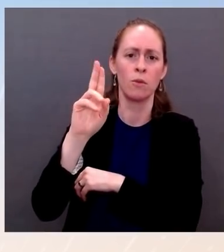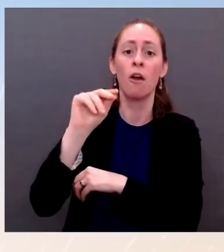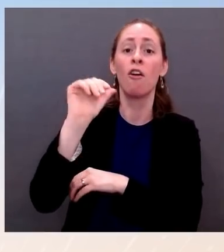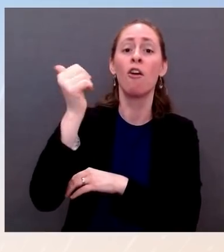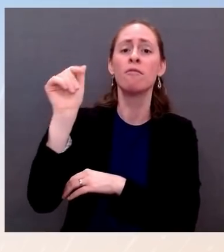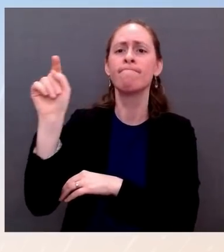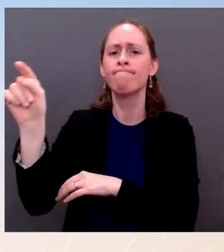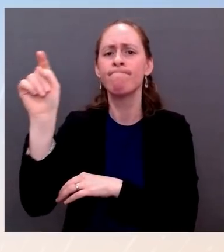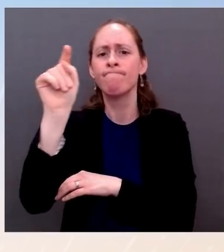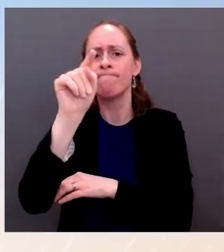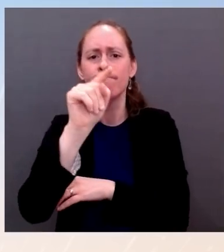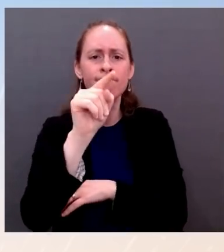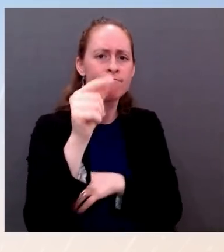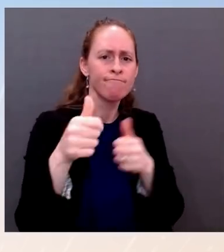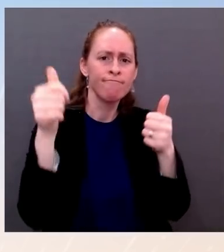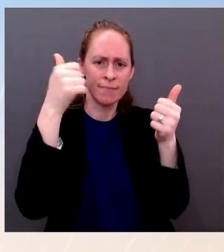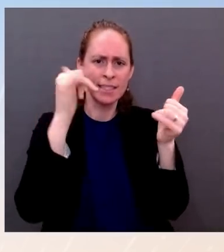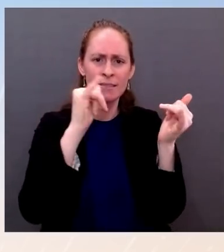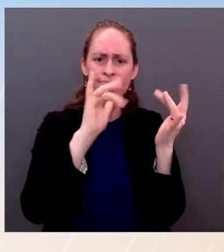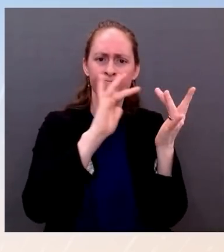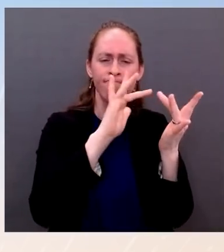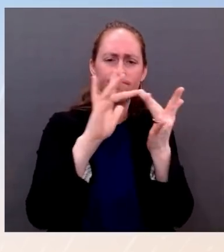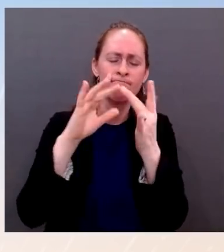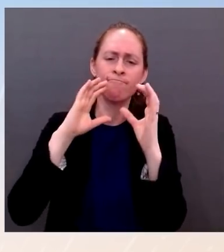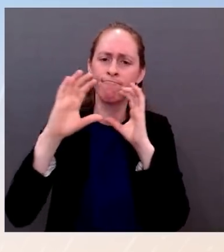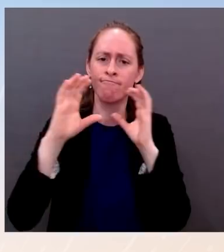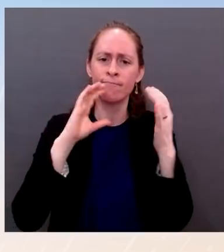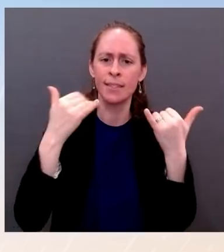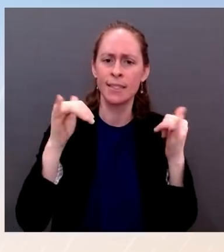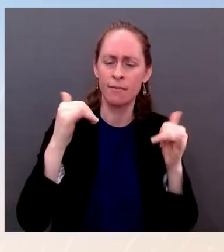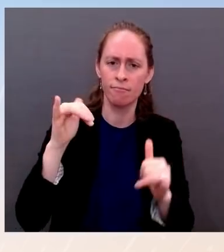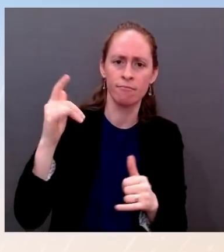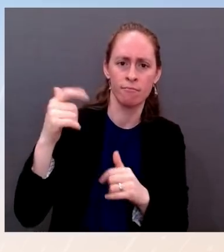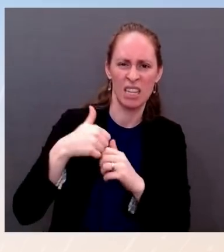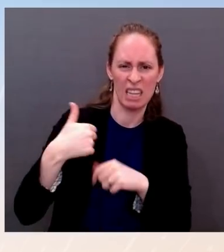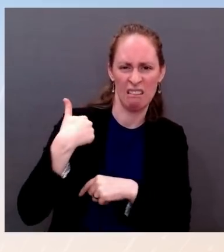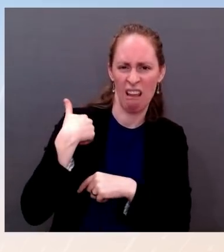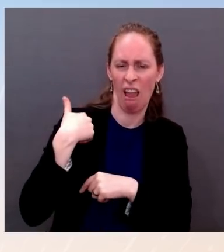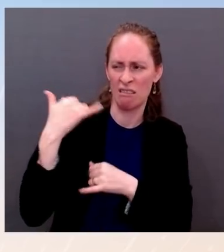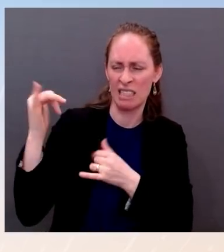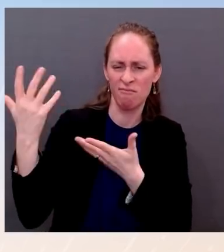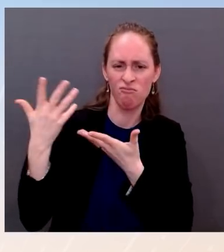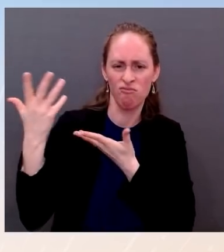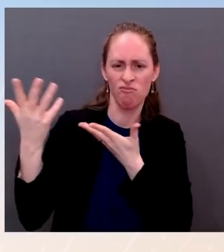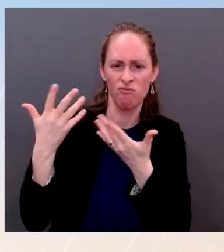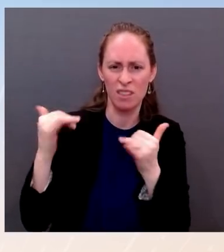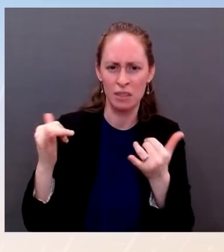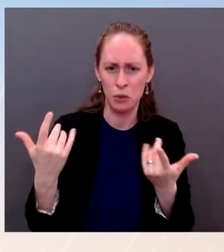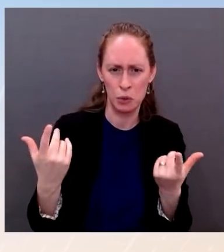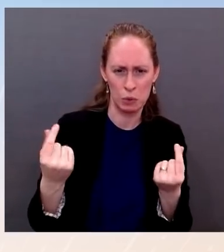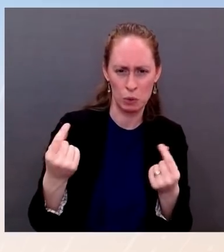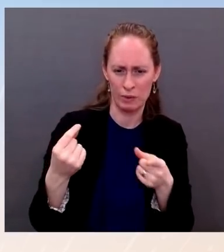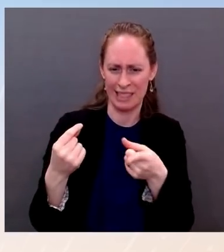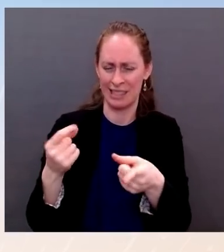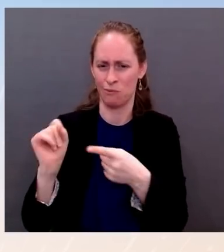over the last few days about how to address this blockade and the challenge it is posing to the supply chain.